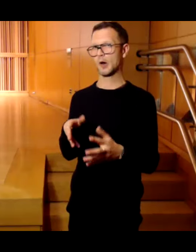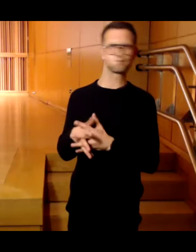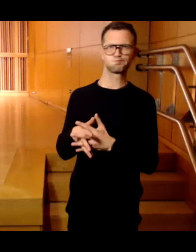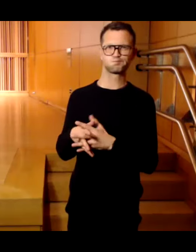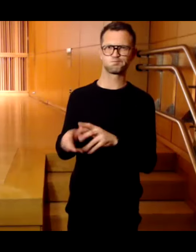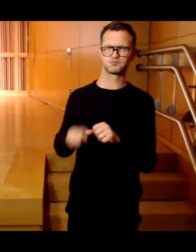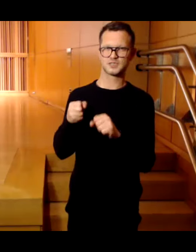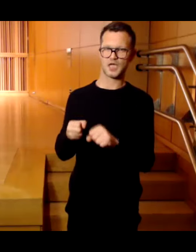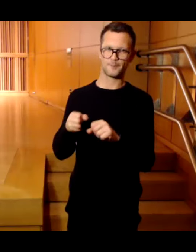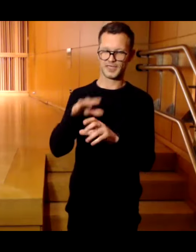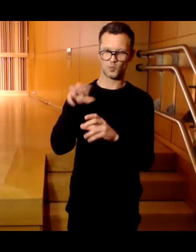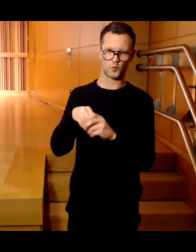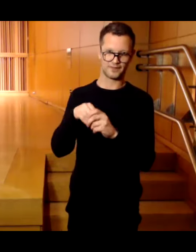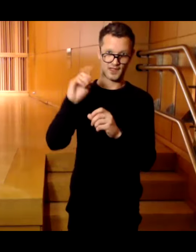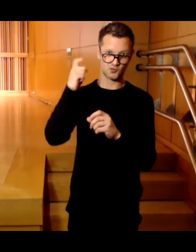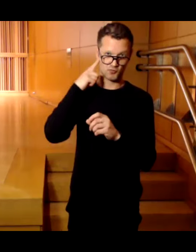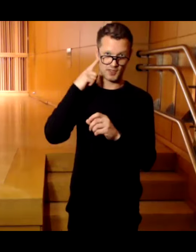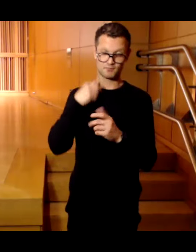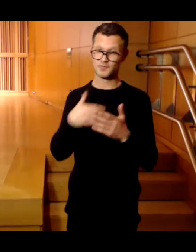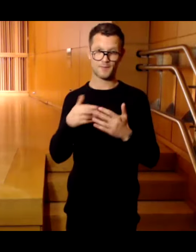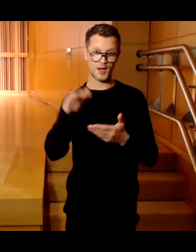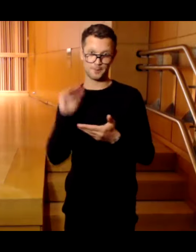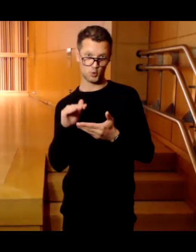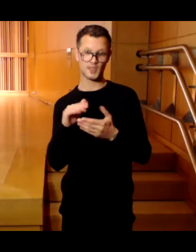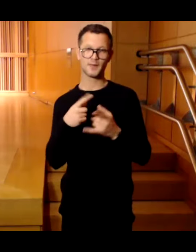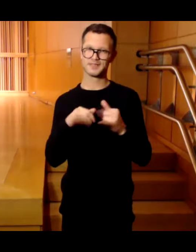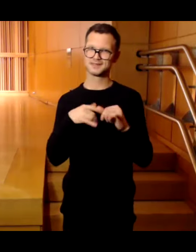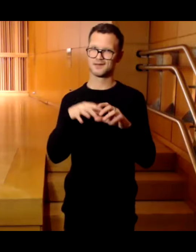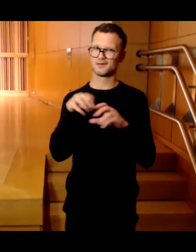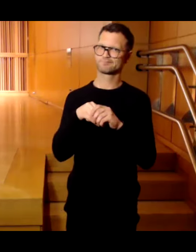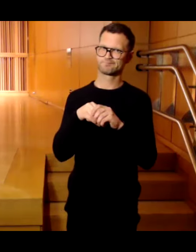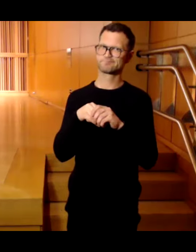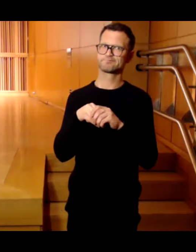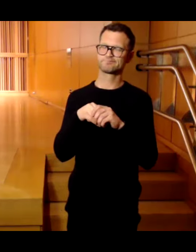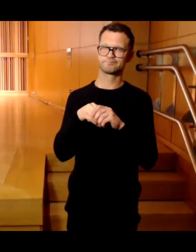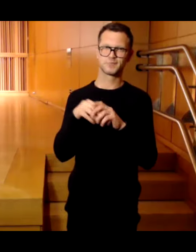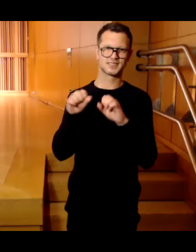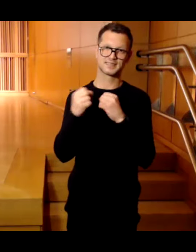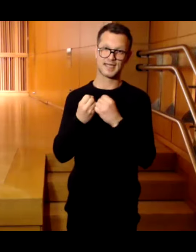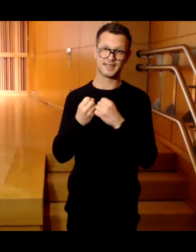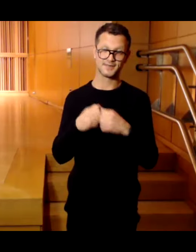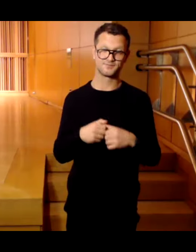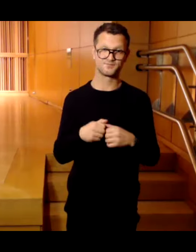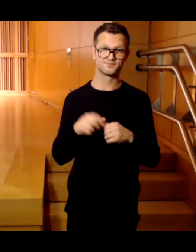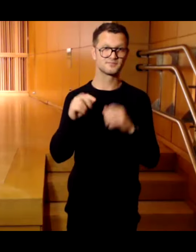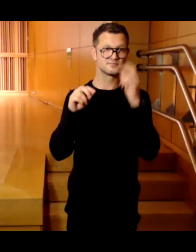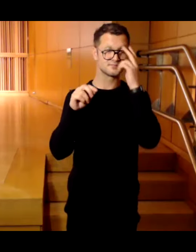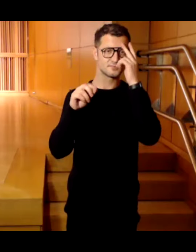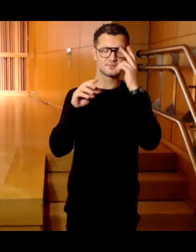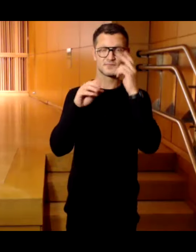Their belief, though muted, remains a dominant force in a society. in the society, while continually remaining Christians, that the.